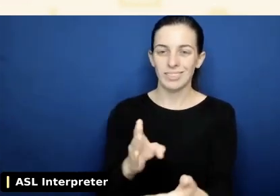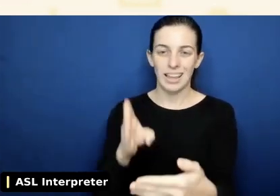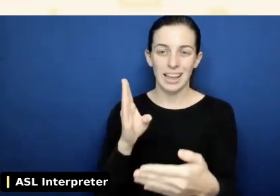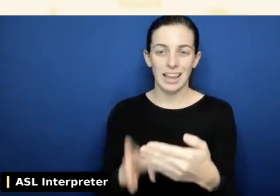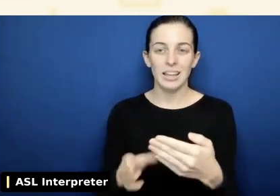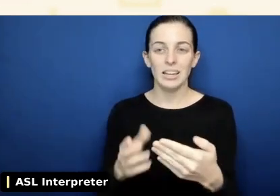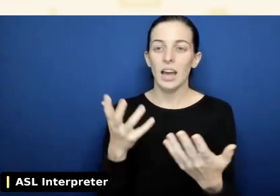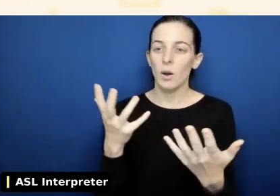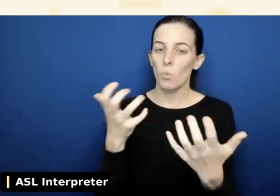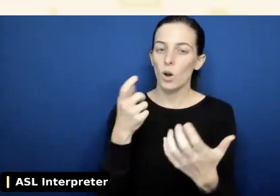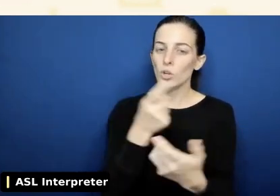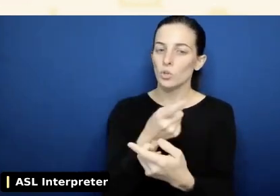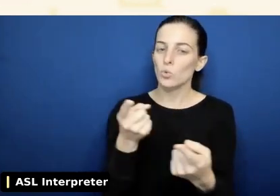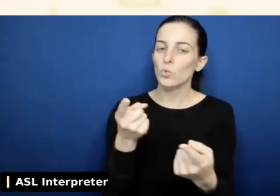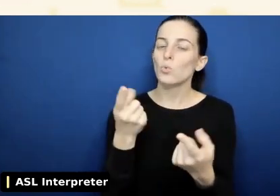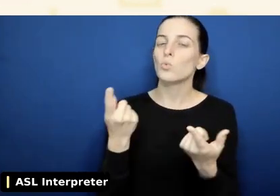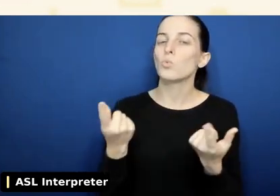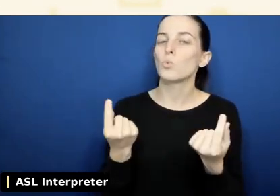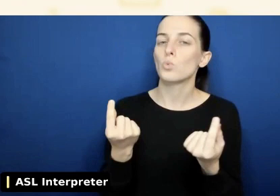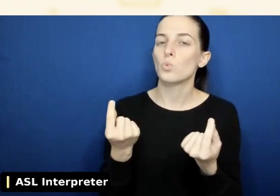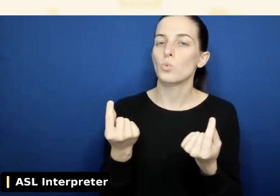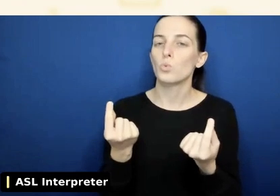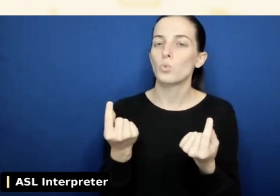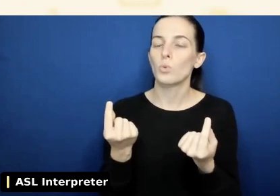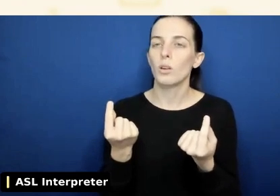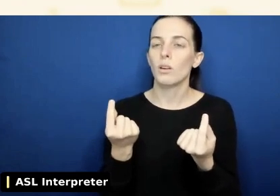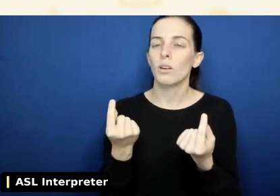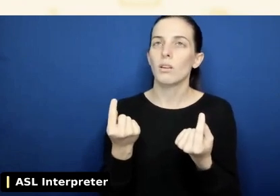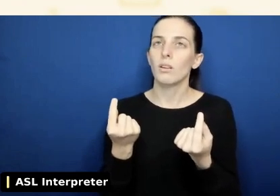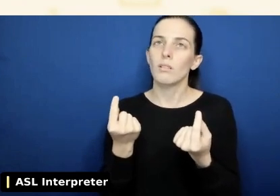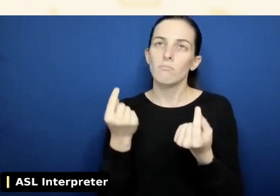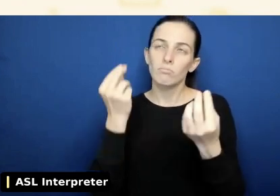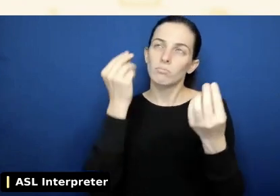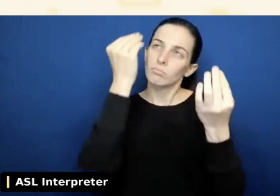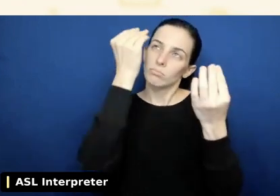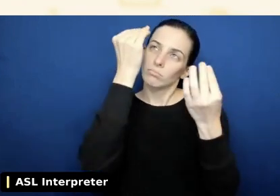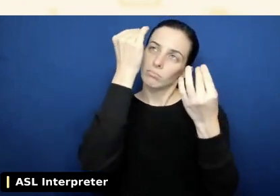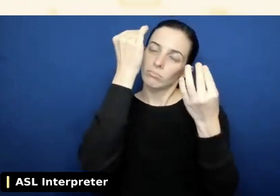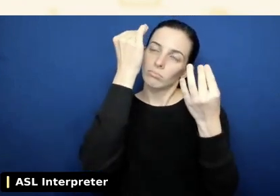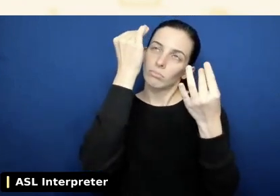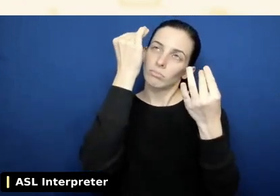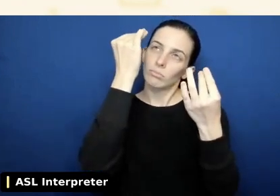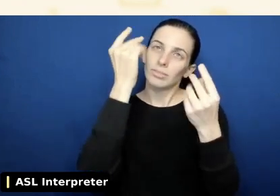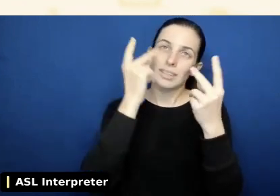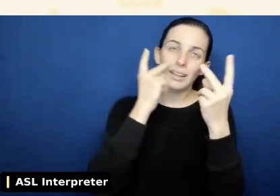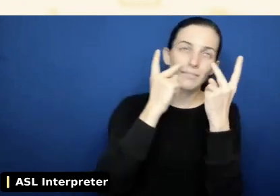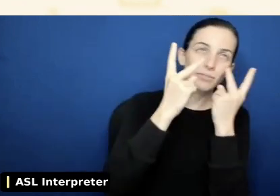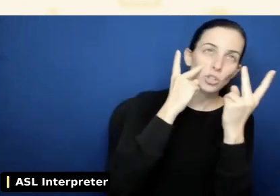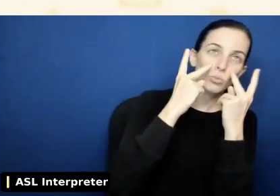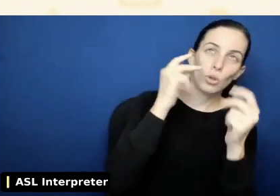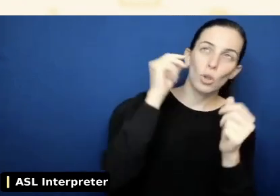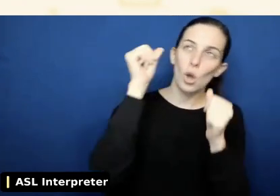to have a visual and auditory spectacle, like an orchestra.